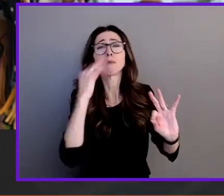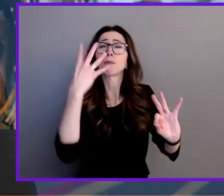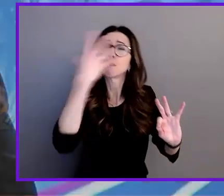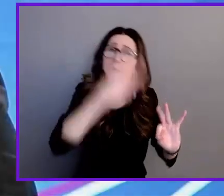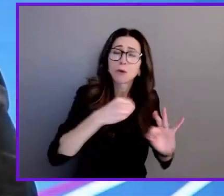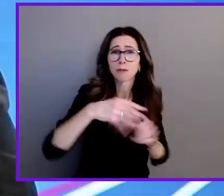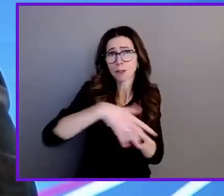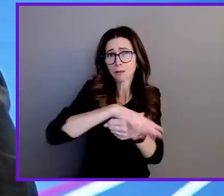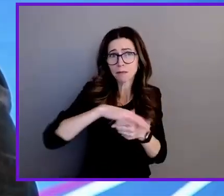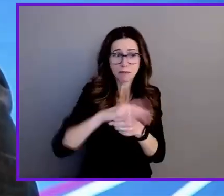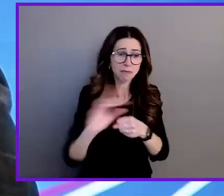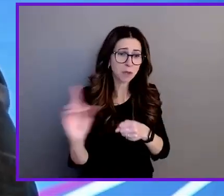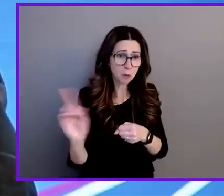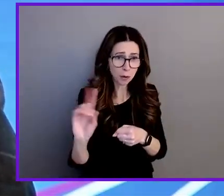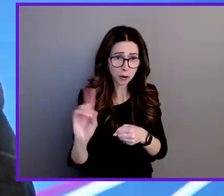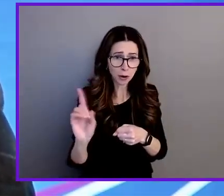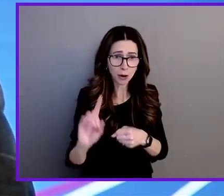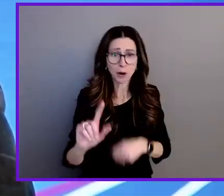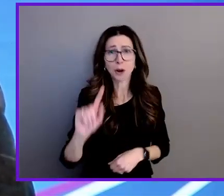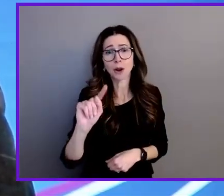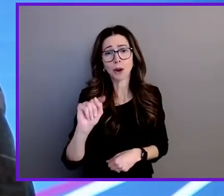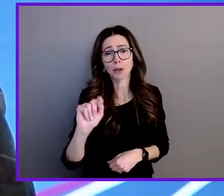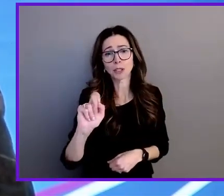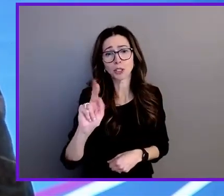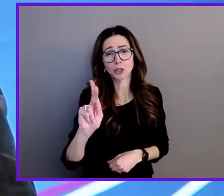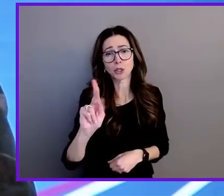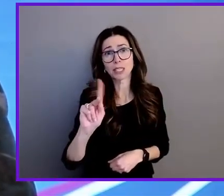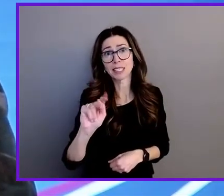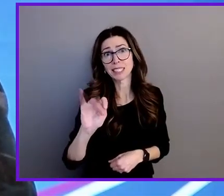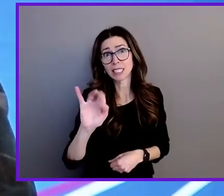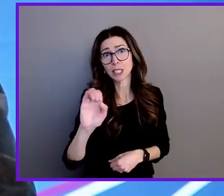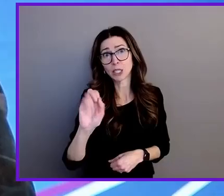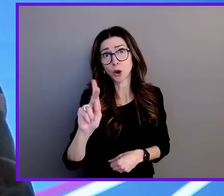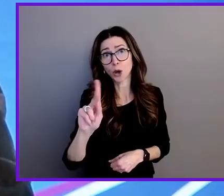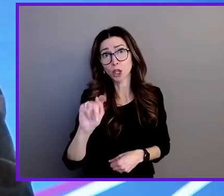including the Community Greenhouse in Inuvik, an old arena converted